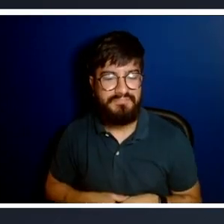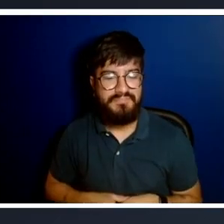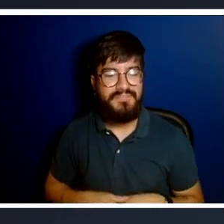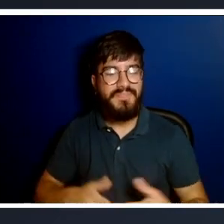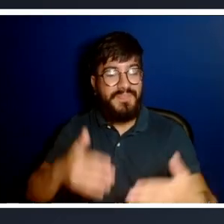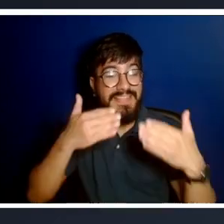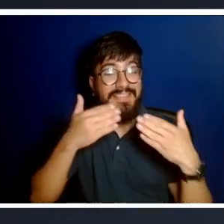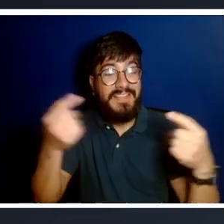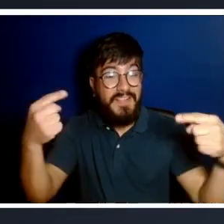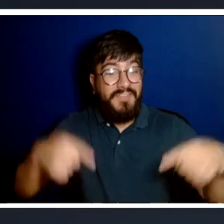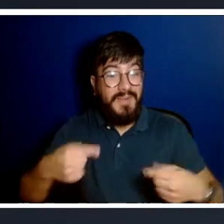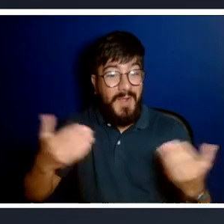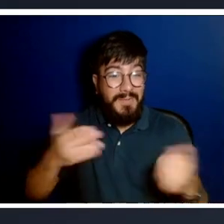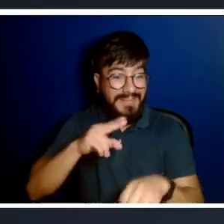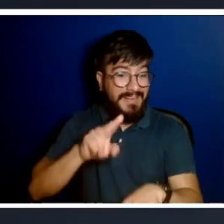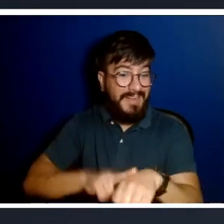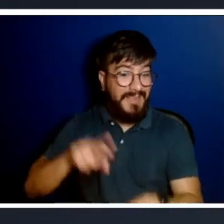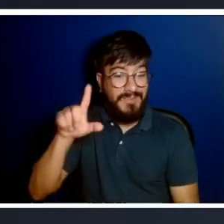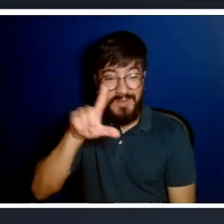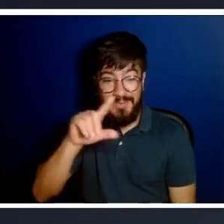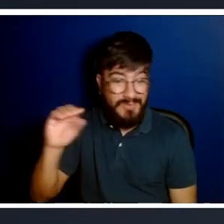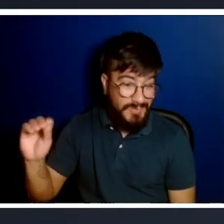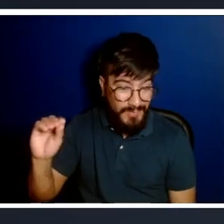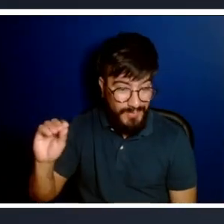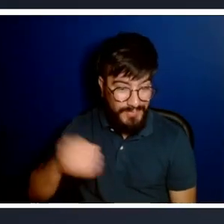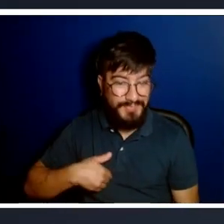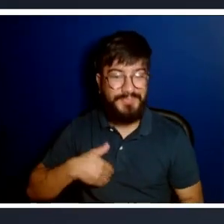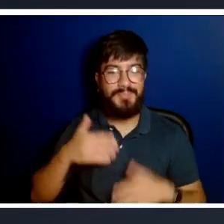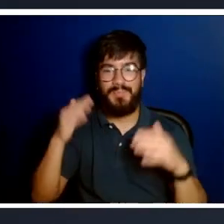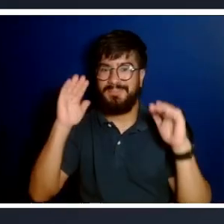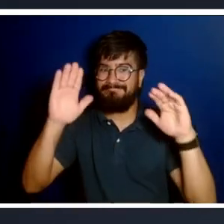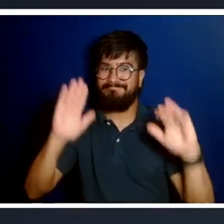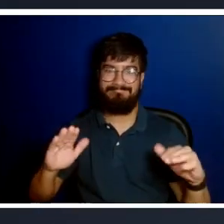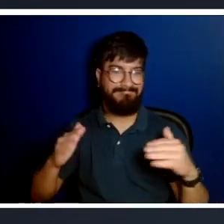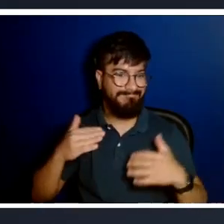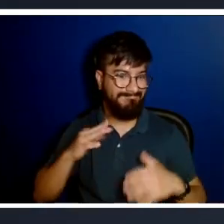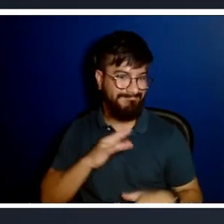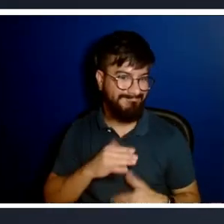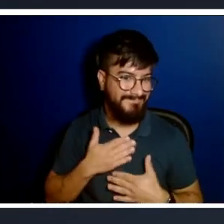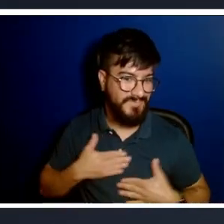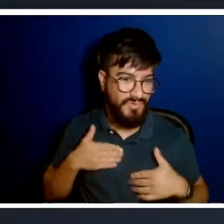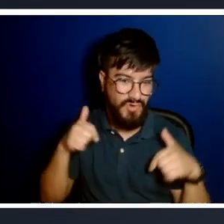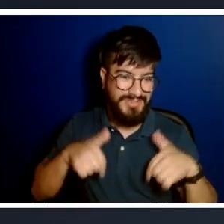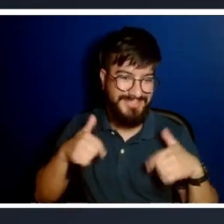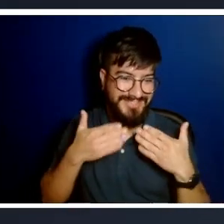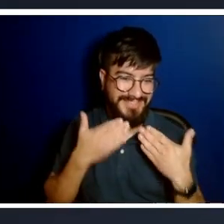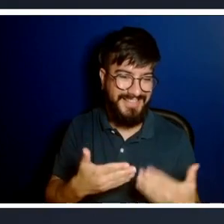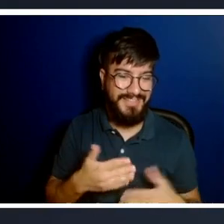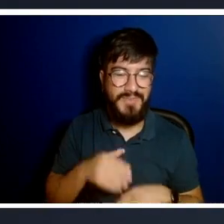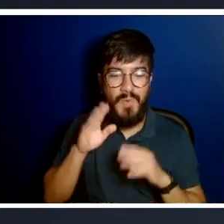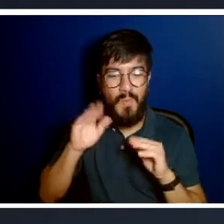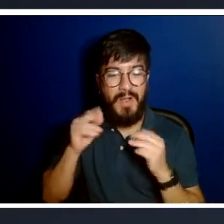talking to you, and we hope you go out there and help conserve some animals. Thanks everybody.